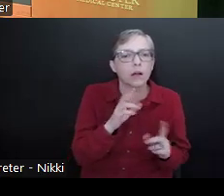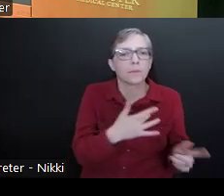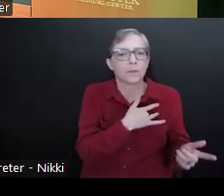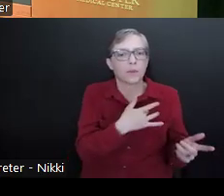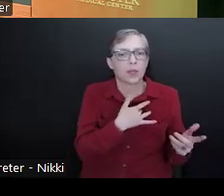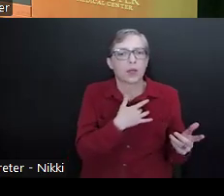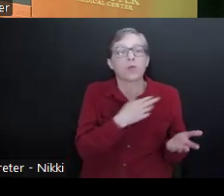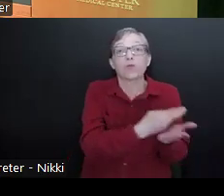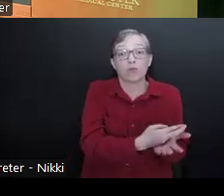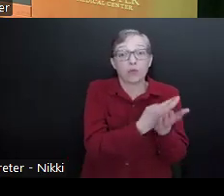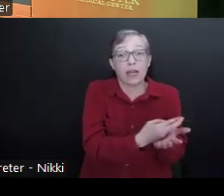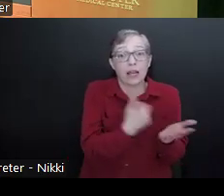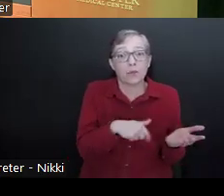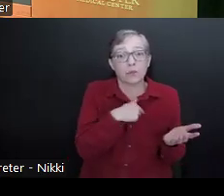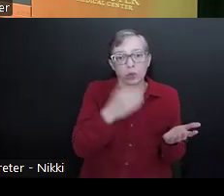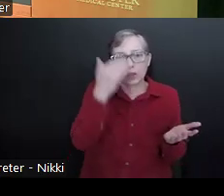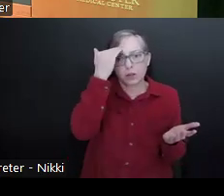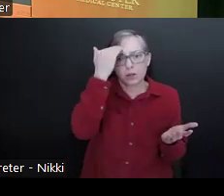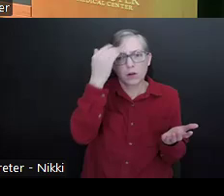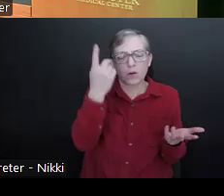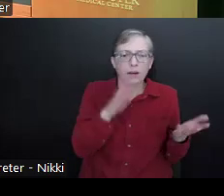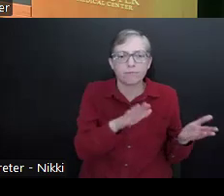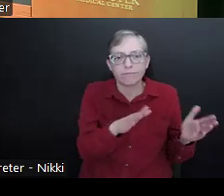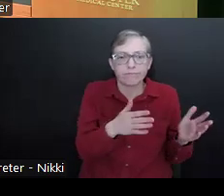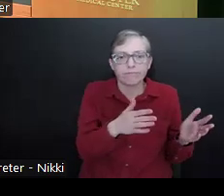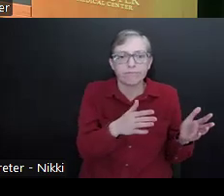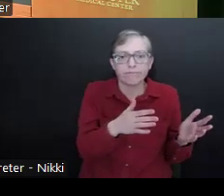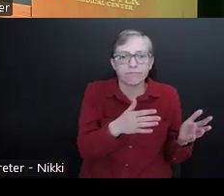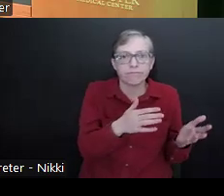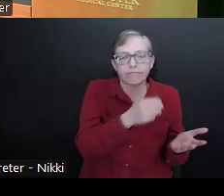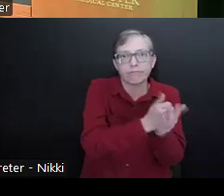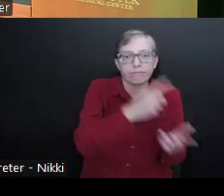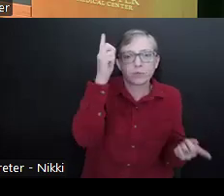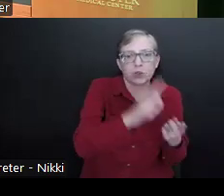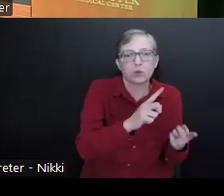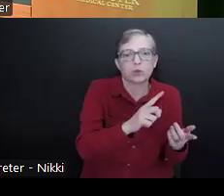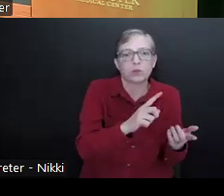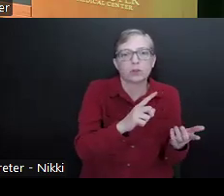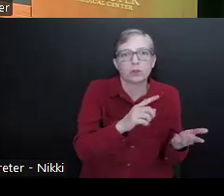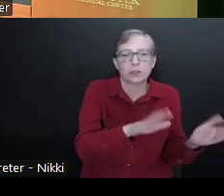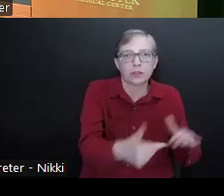um that is often either a driver of you know toxic cardiammyopathy or um complicates obviously